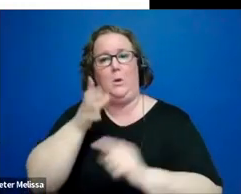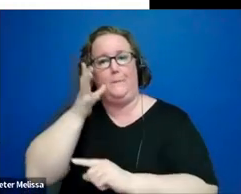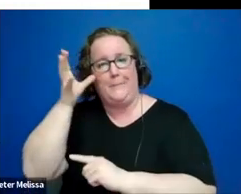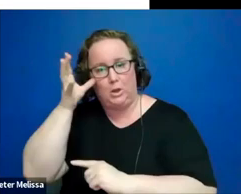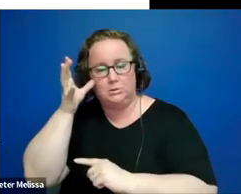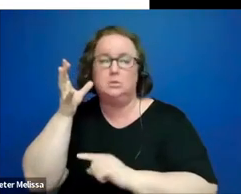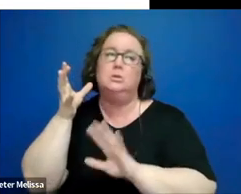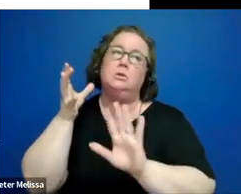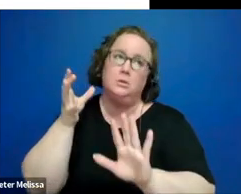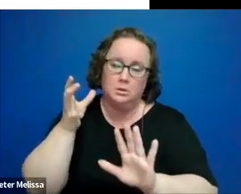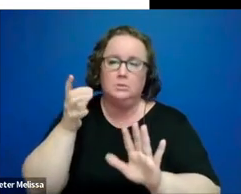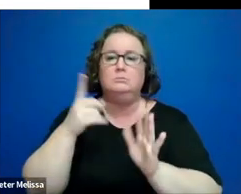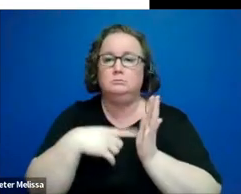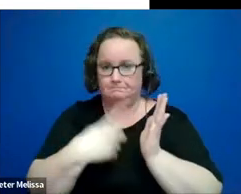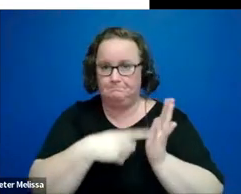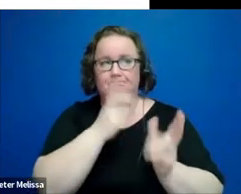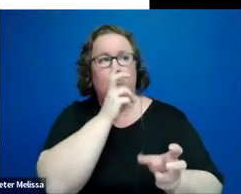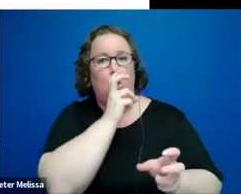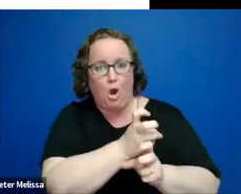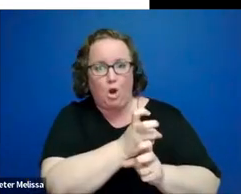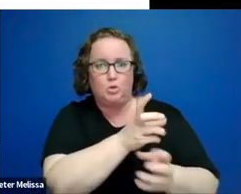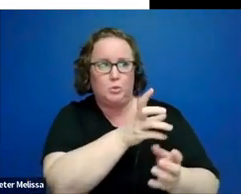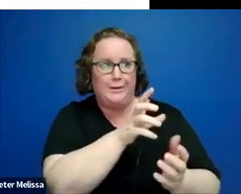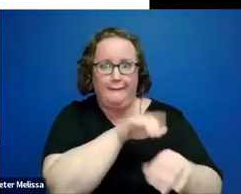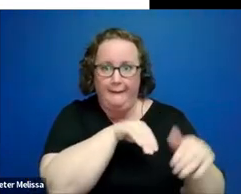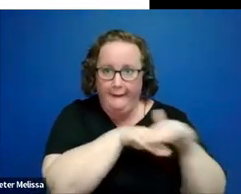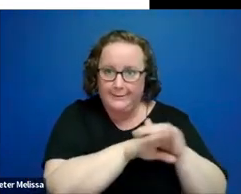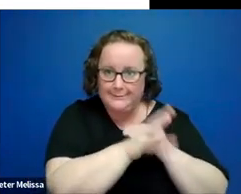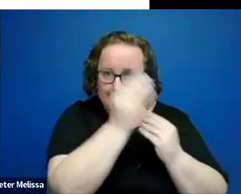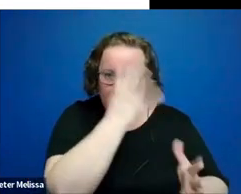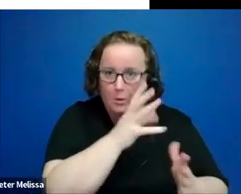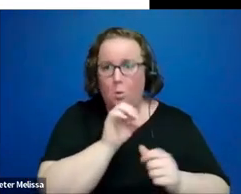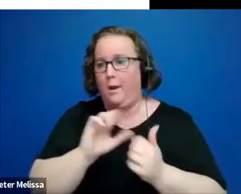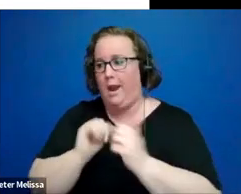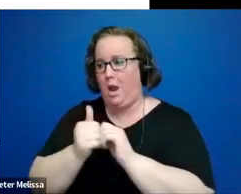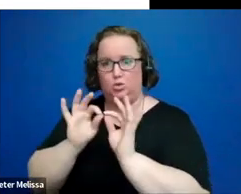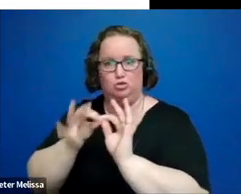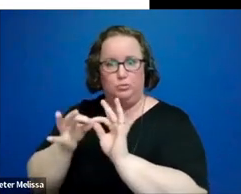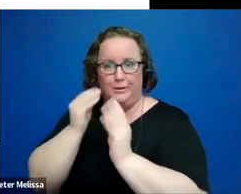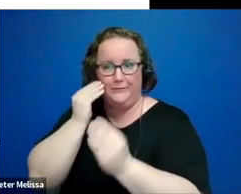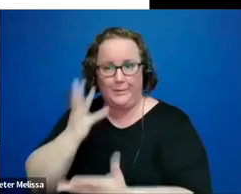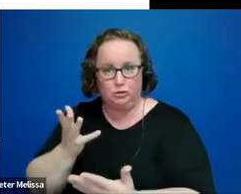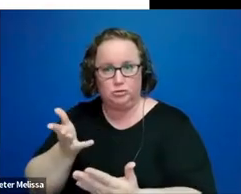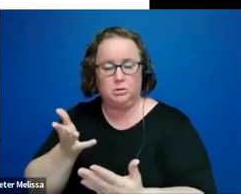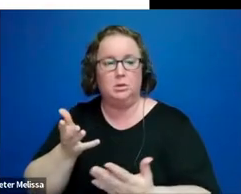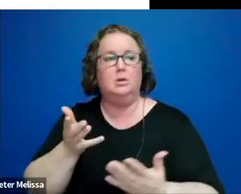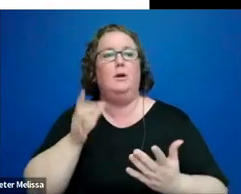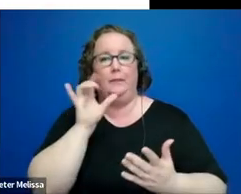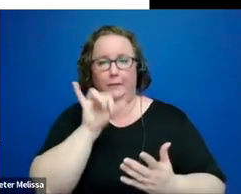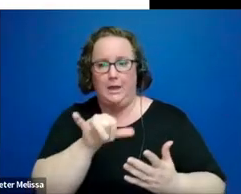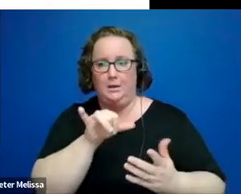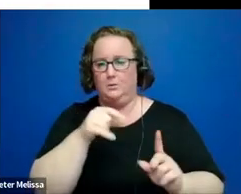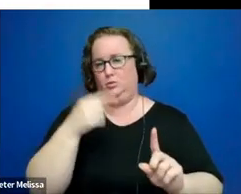difficult to access and interpret. So that was a main driver behind both this dashboard and, of